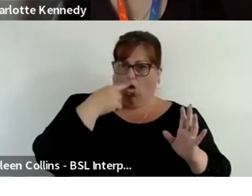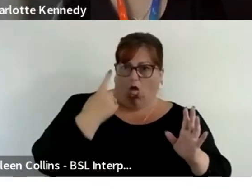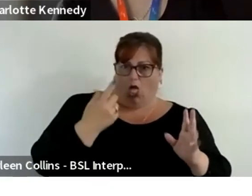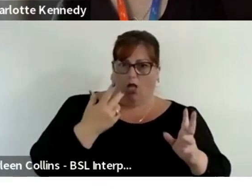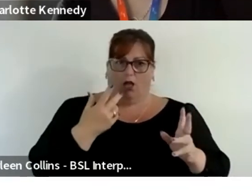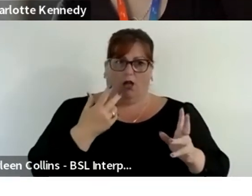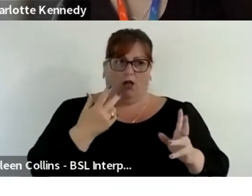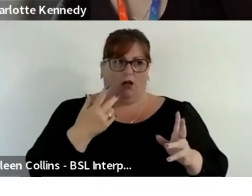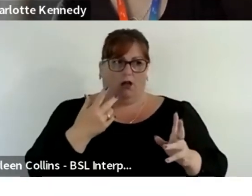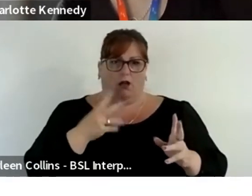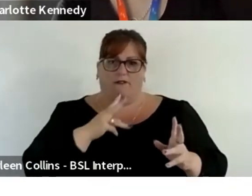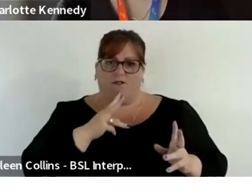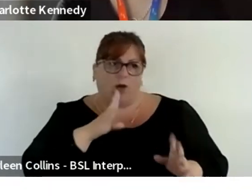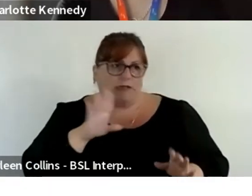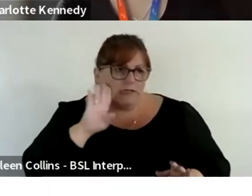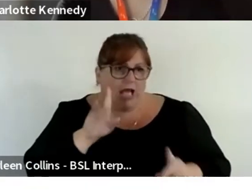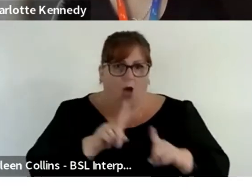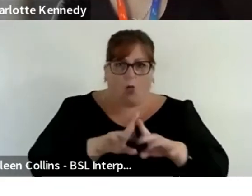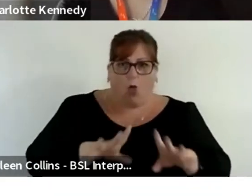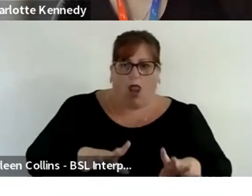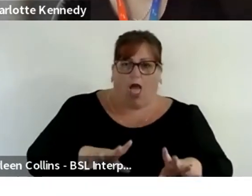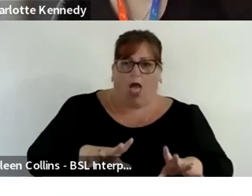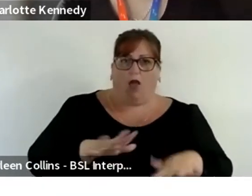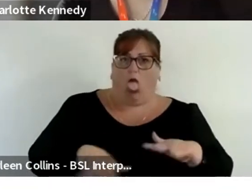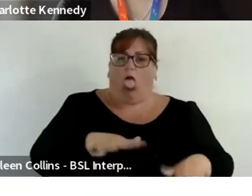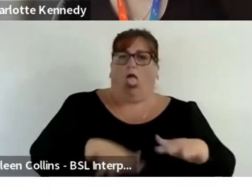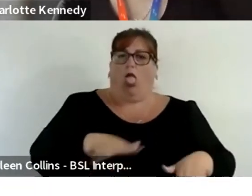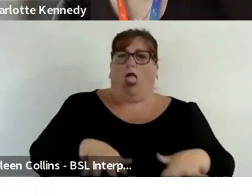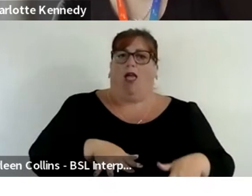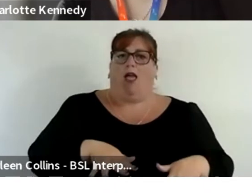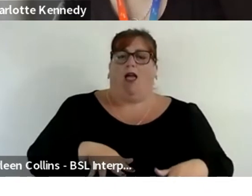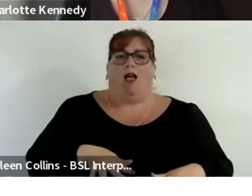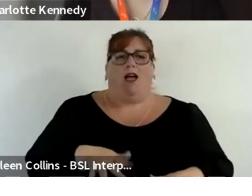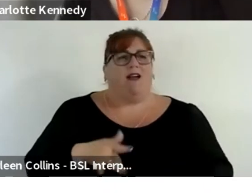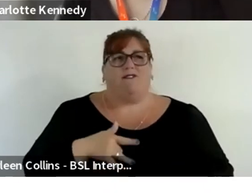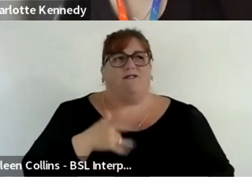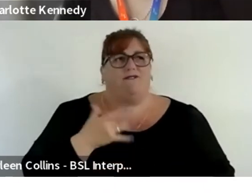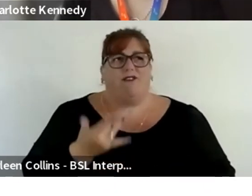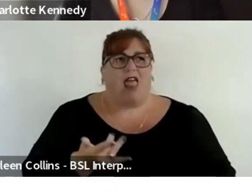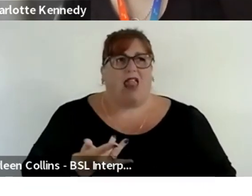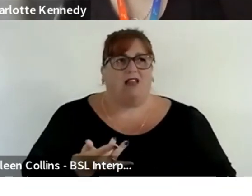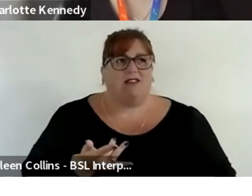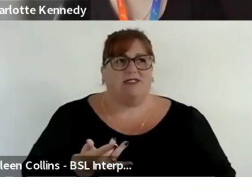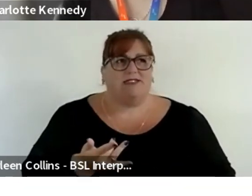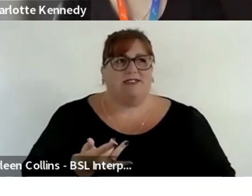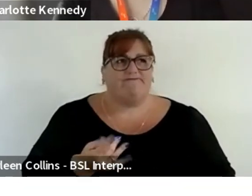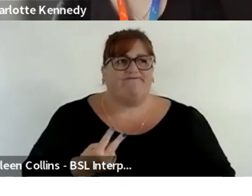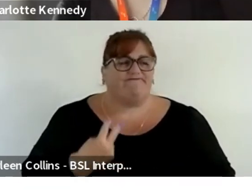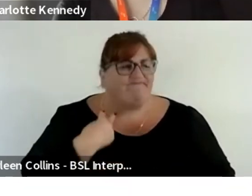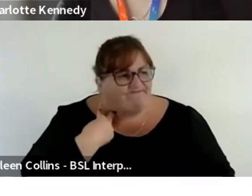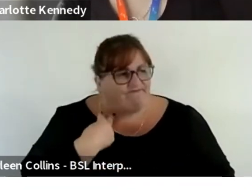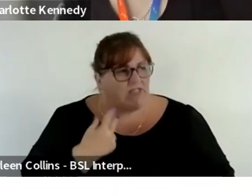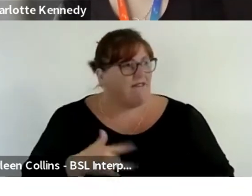I finished that interview feeling very disappointed in myself that I hadn't put my best self forward. Yeah.